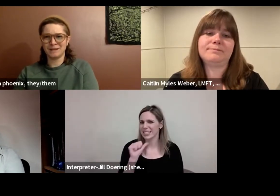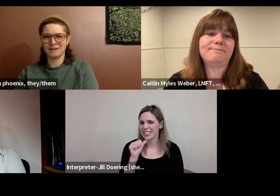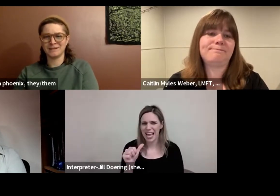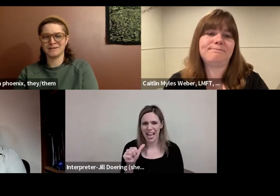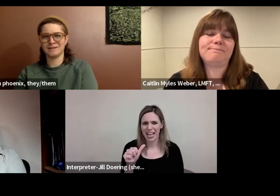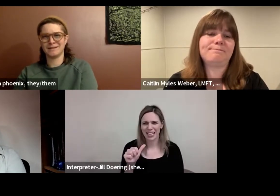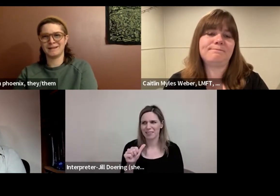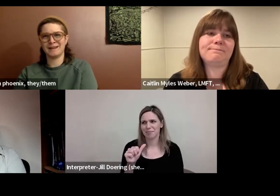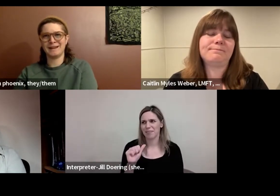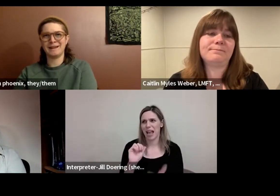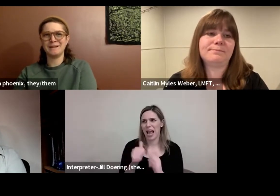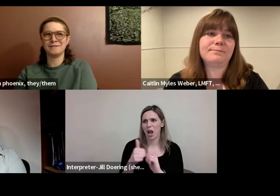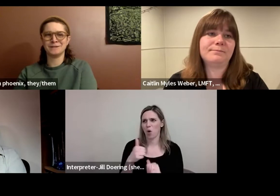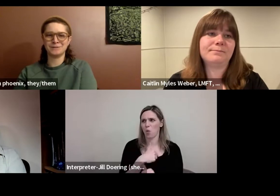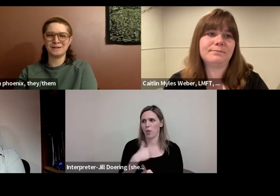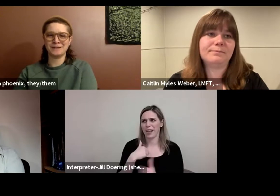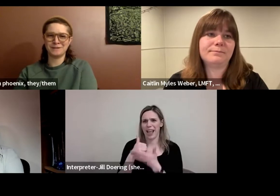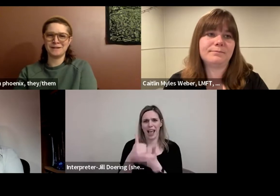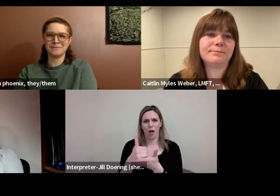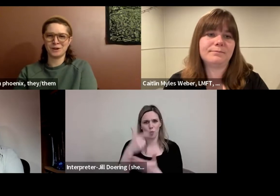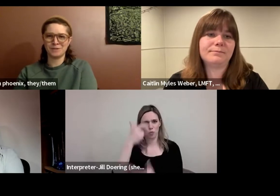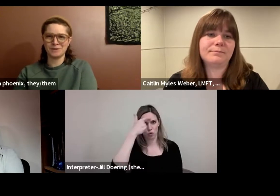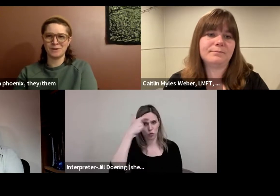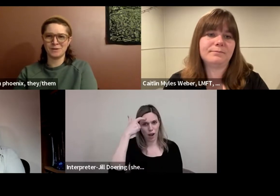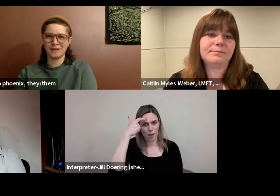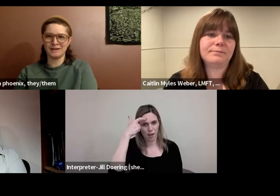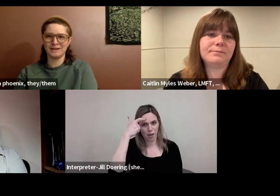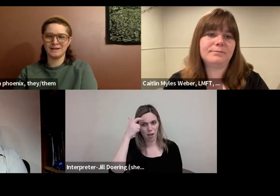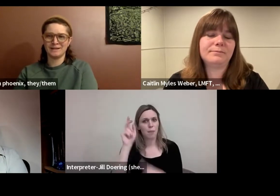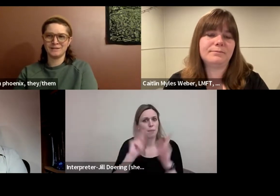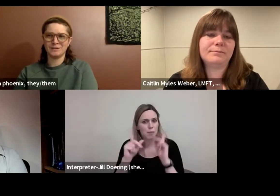Because any of us who have survived trauma know that so much